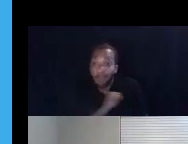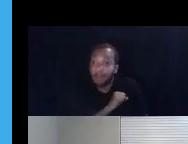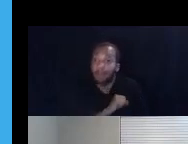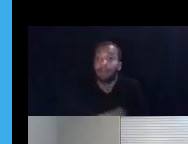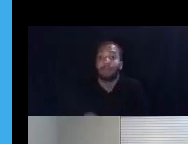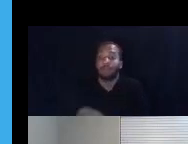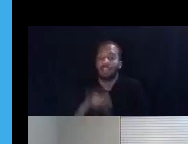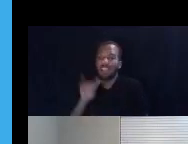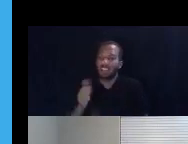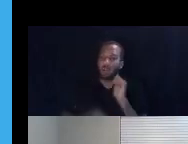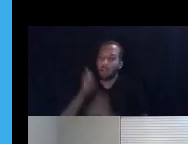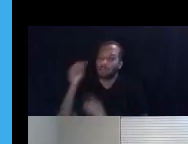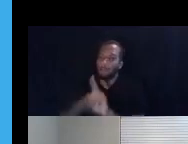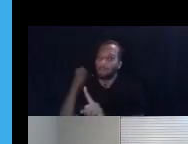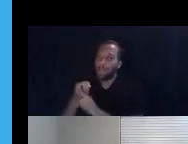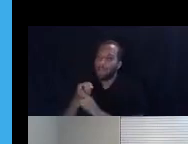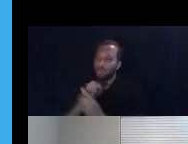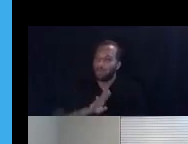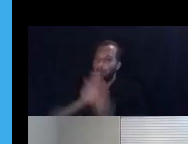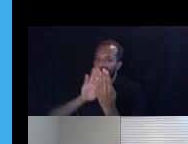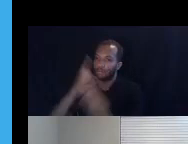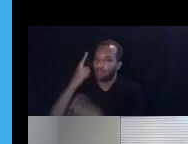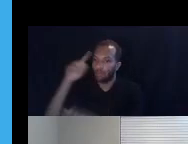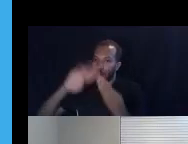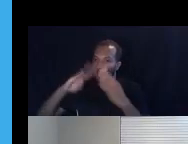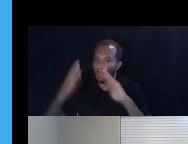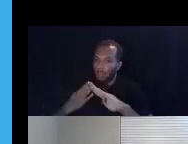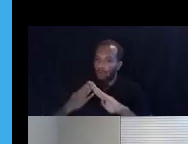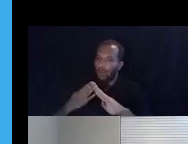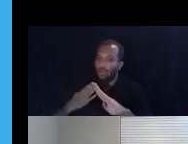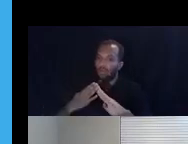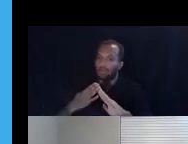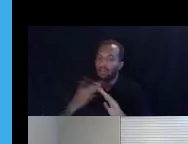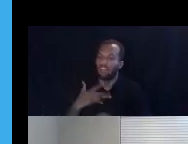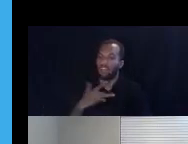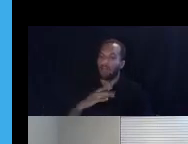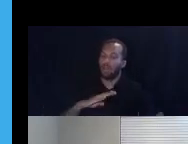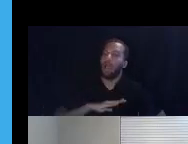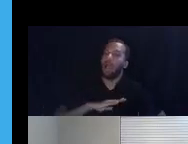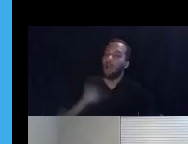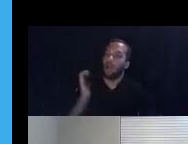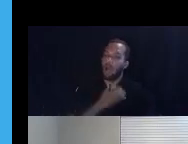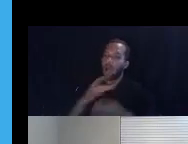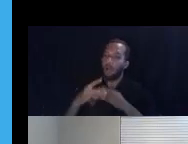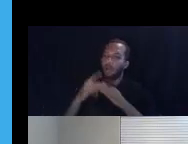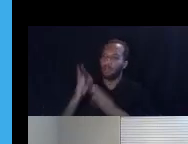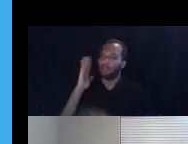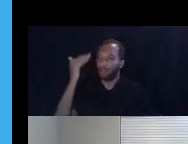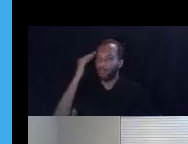for community to let leaders know that resources are needed. That's where policy change happens.